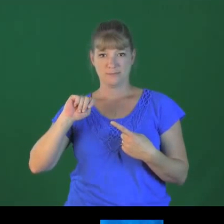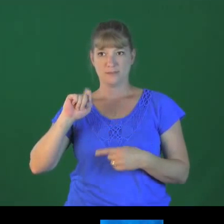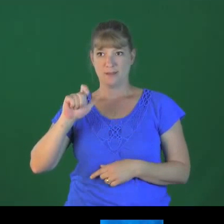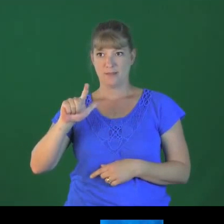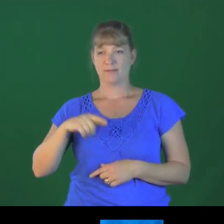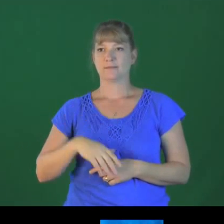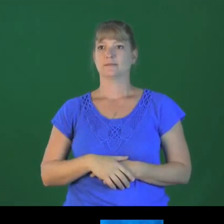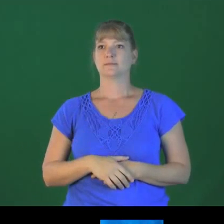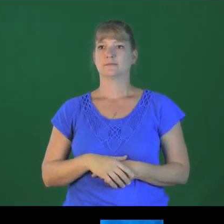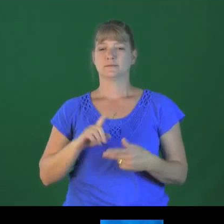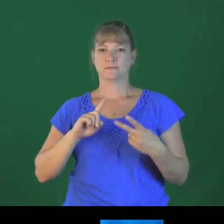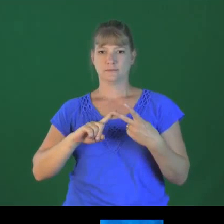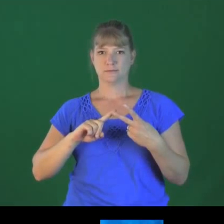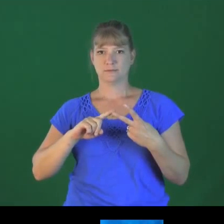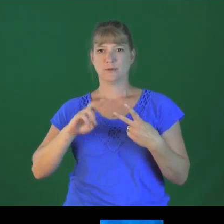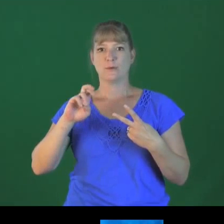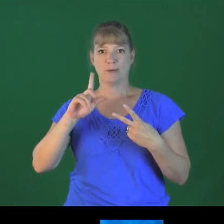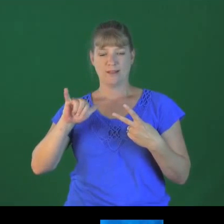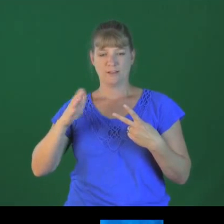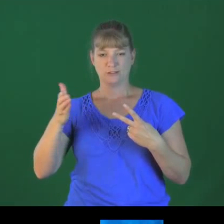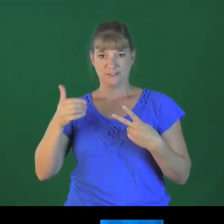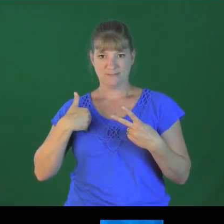and they have relay service.